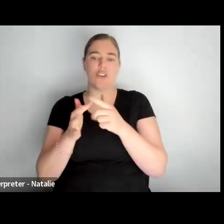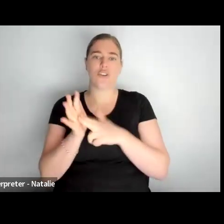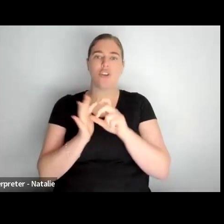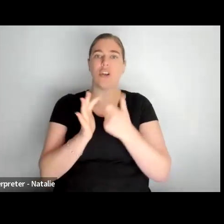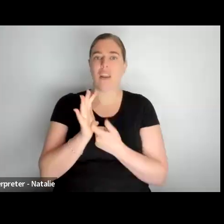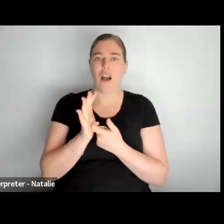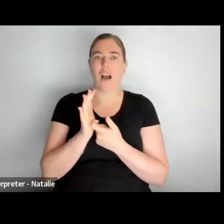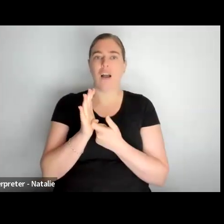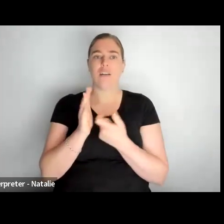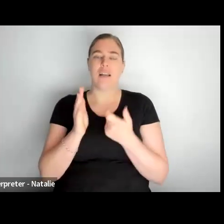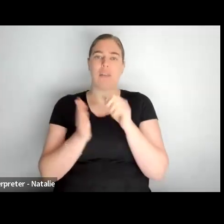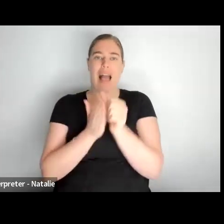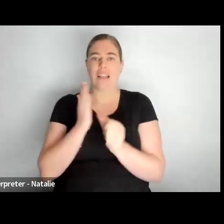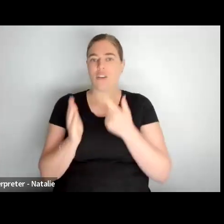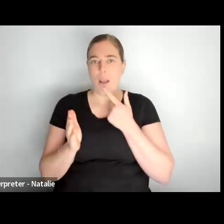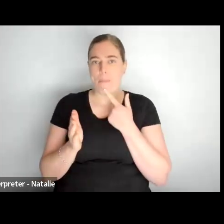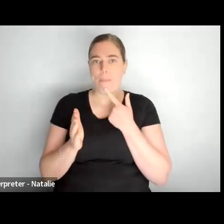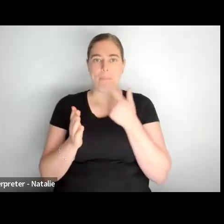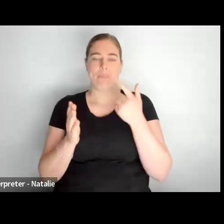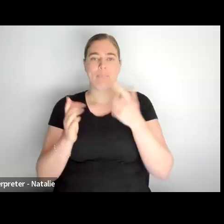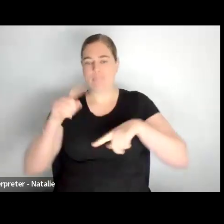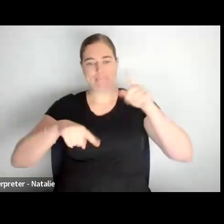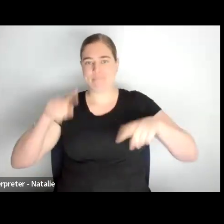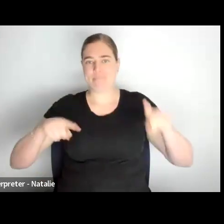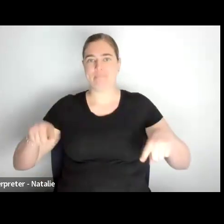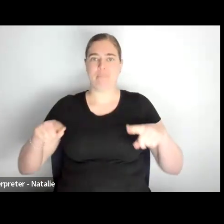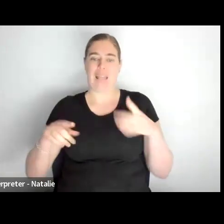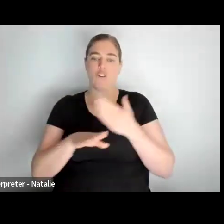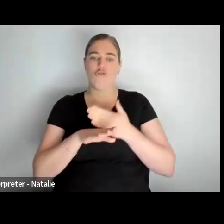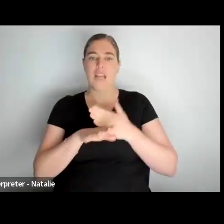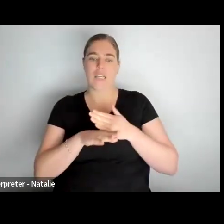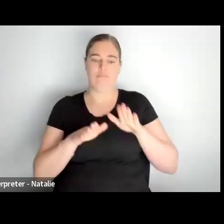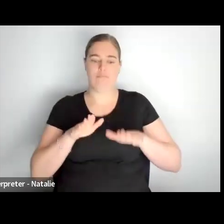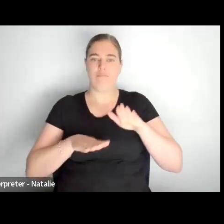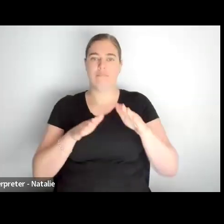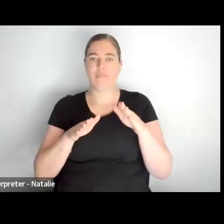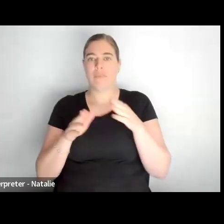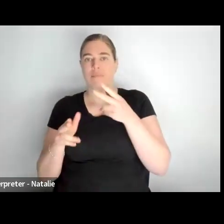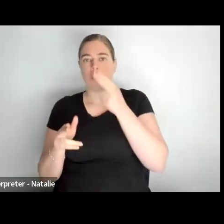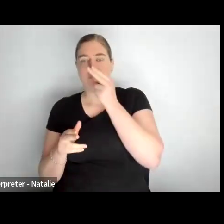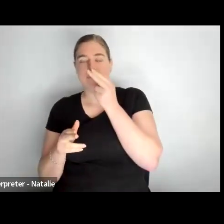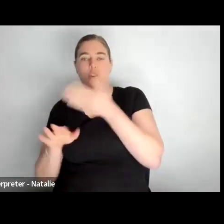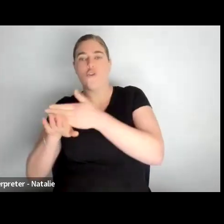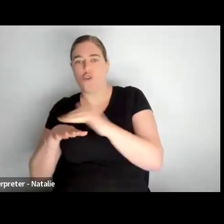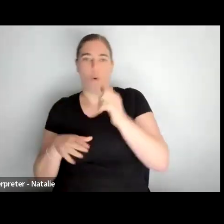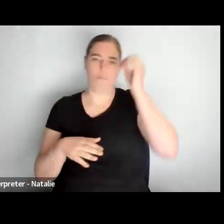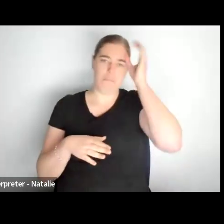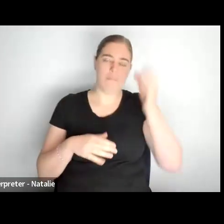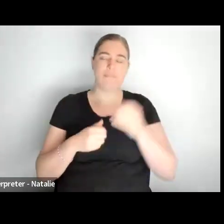as arts practice experience and career stage. We are currently seeking applications from people